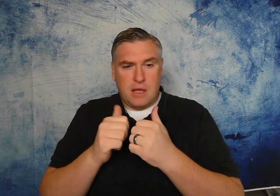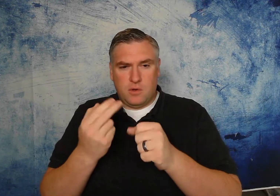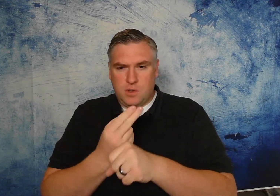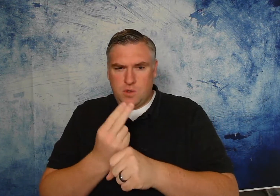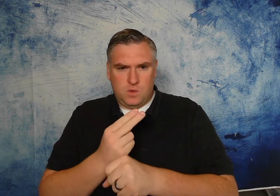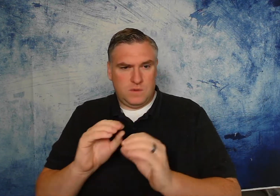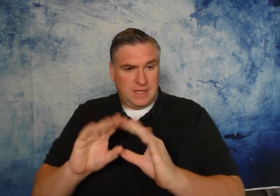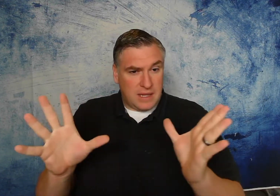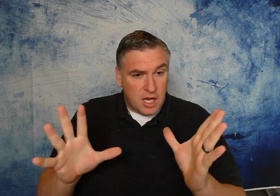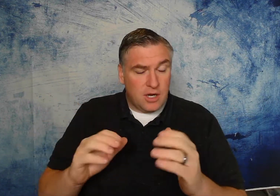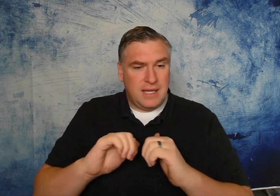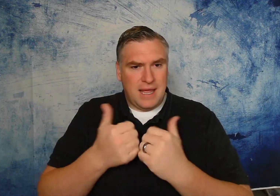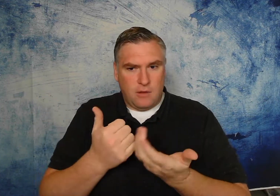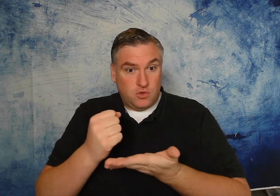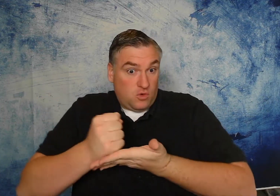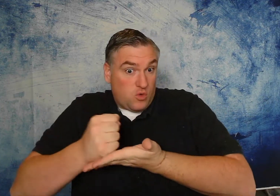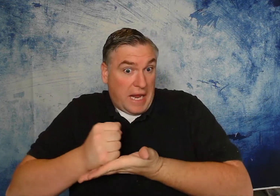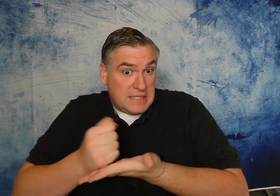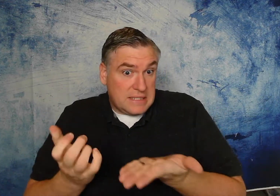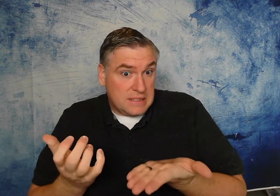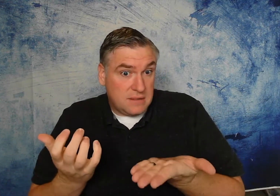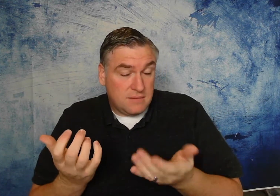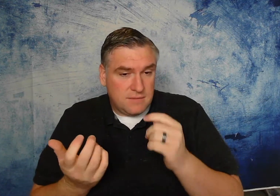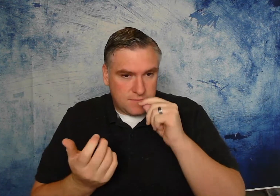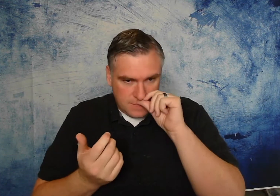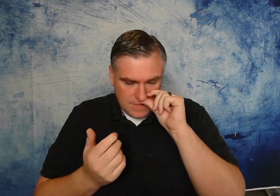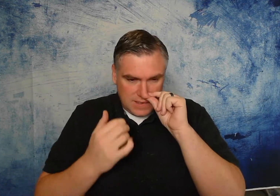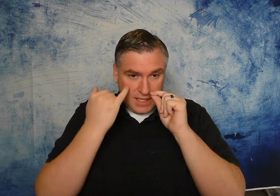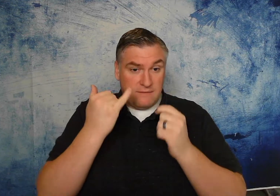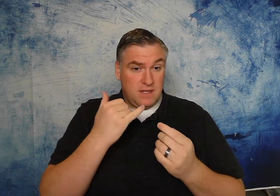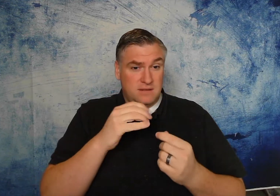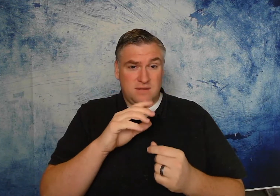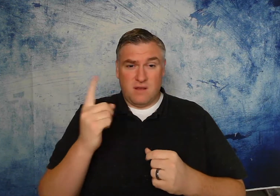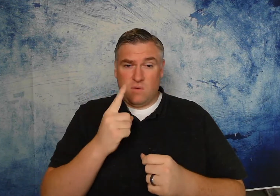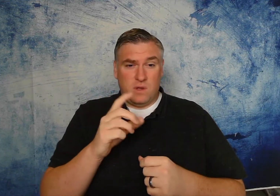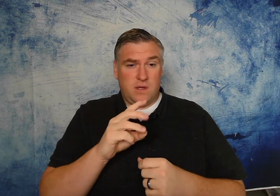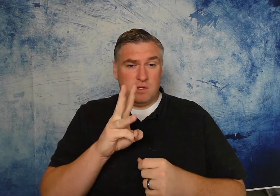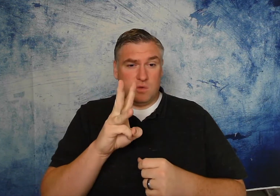how to place it on the page, how to write clearly, how to even erase if they make a mistake.